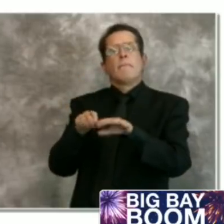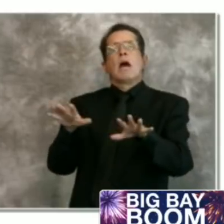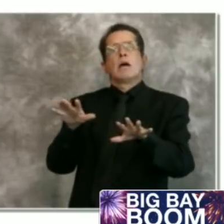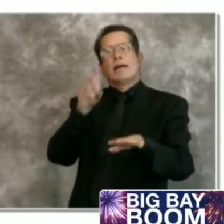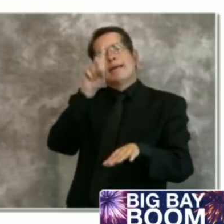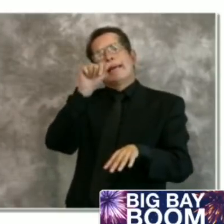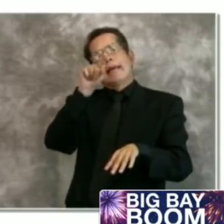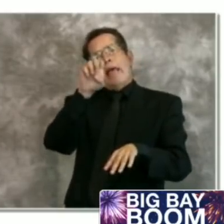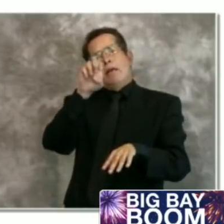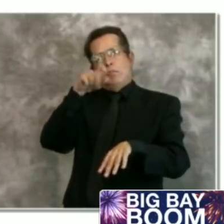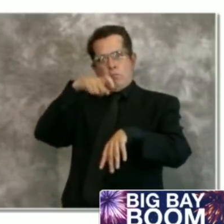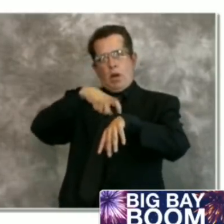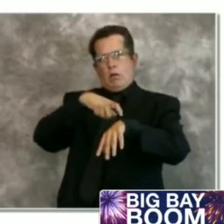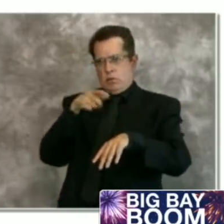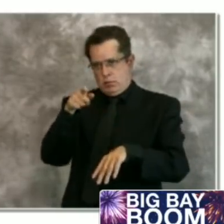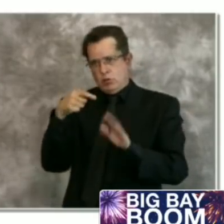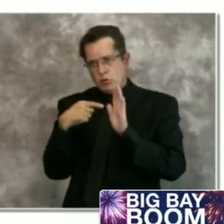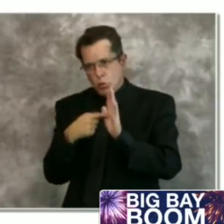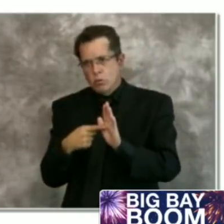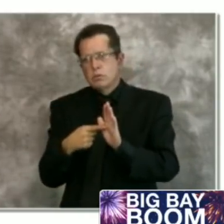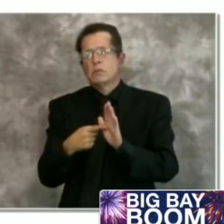AND AS WELL RESTAURANTS AND IT